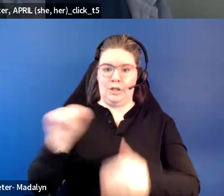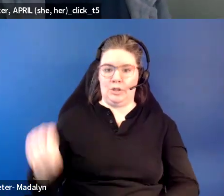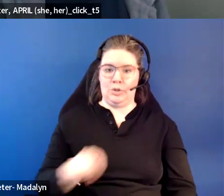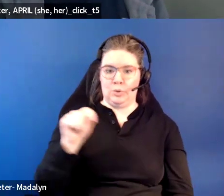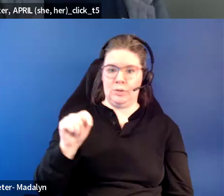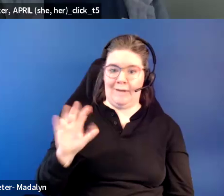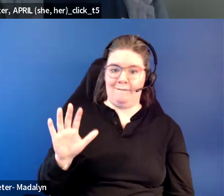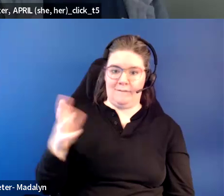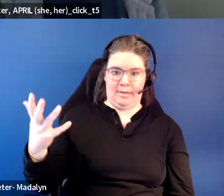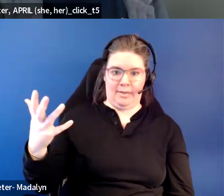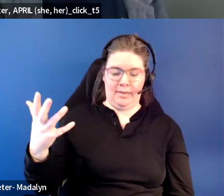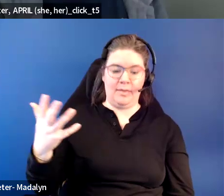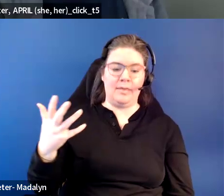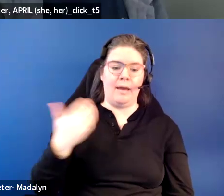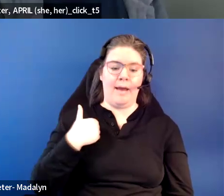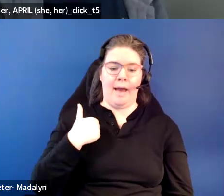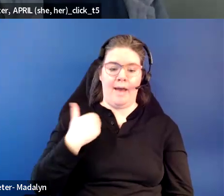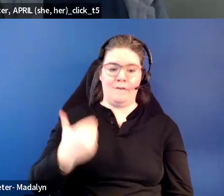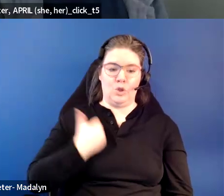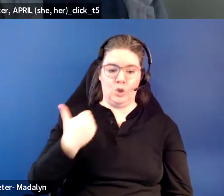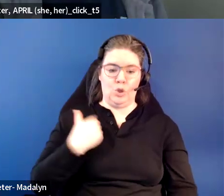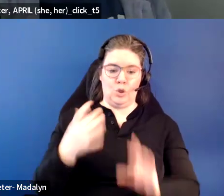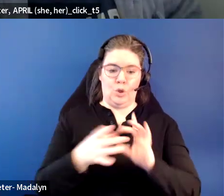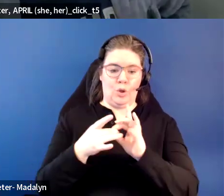Abby Ritter: we have a youth Coordinator's call at 2 Pm. Eastern.